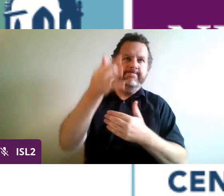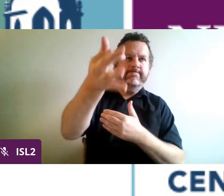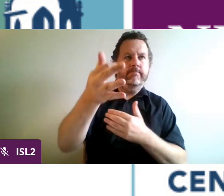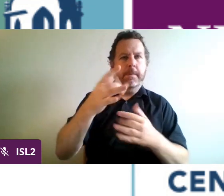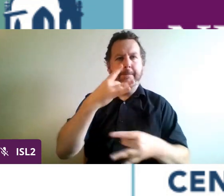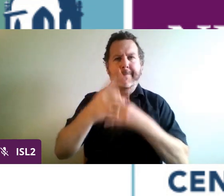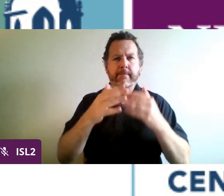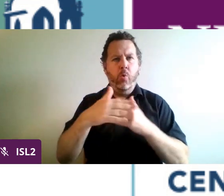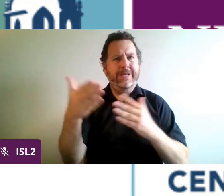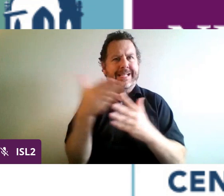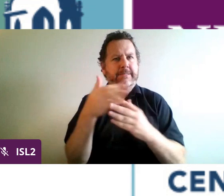for disabled people in the future?